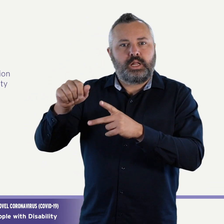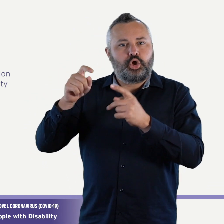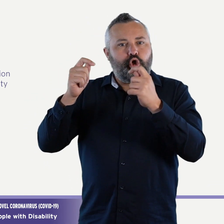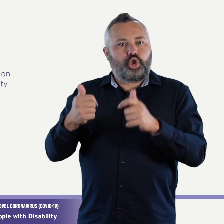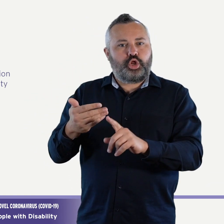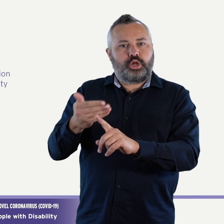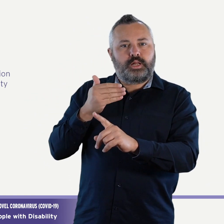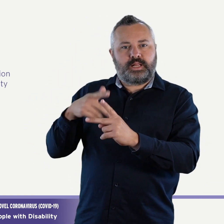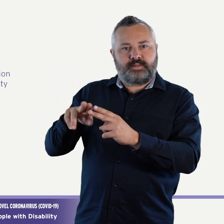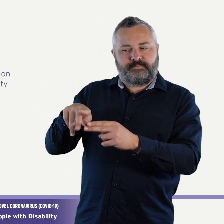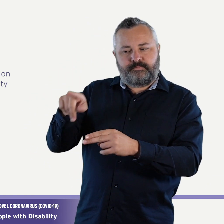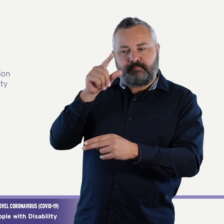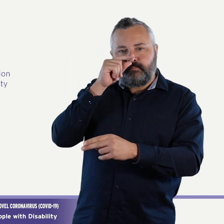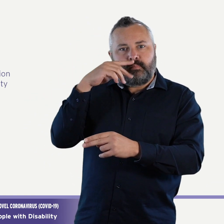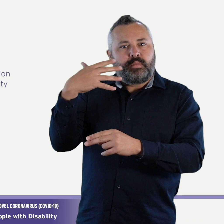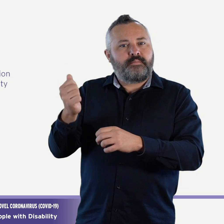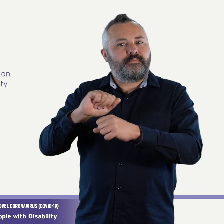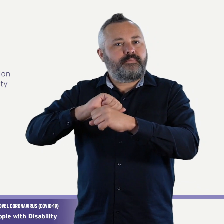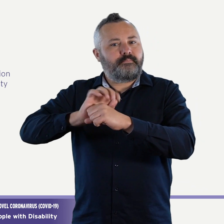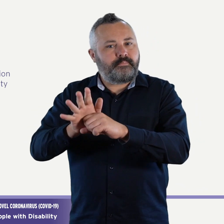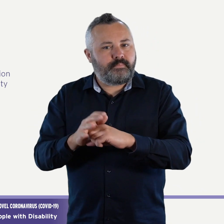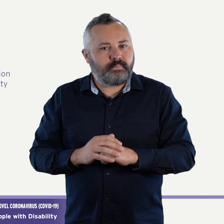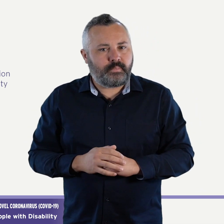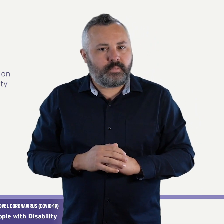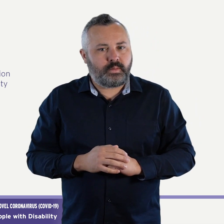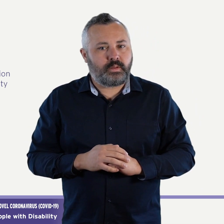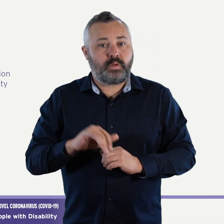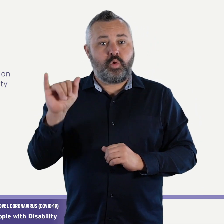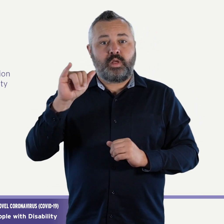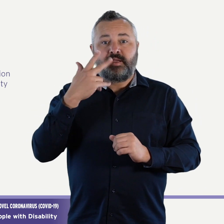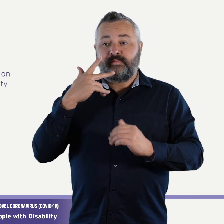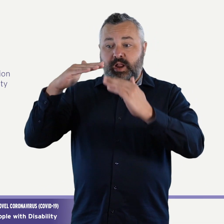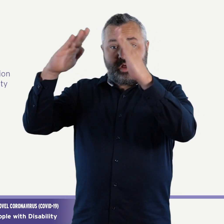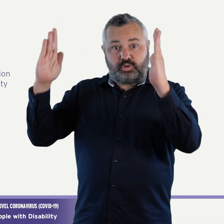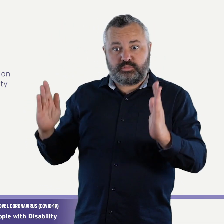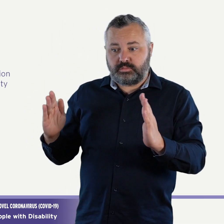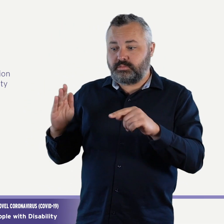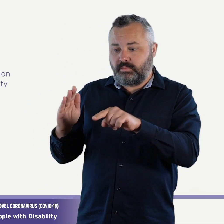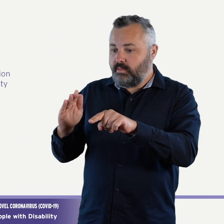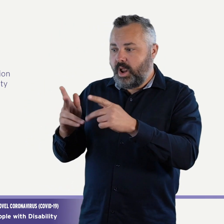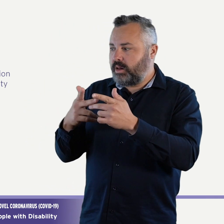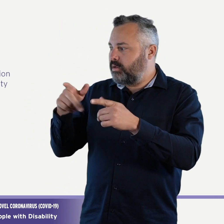early presentation if they become ill, support or clinical care adjustments if a confirmed case occurs in the